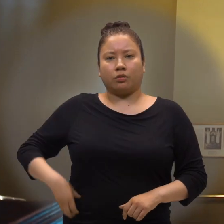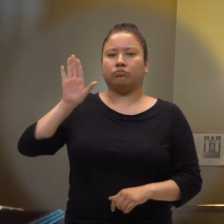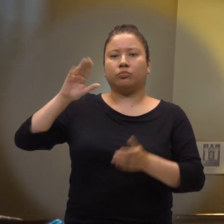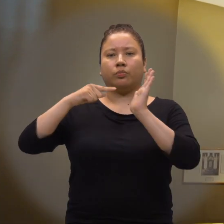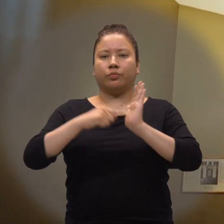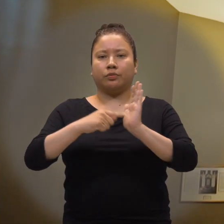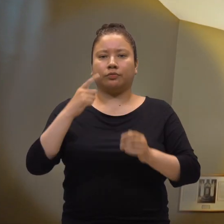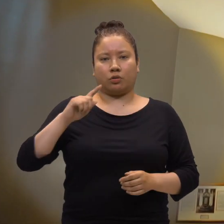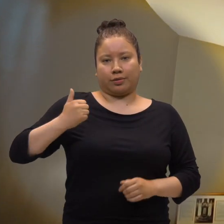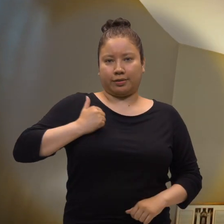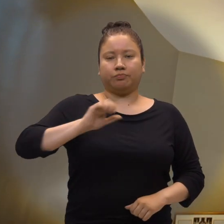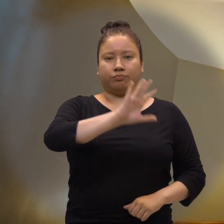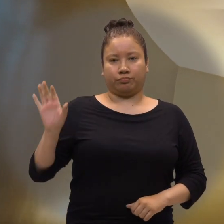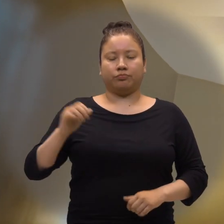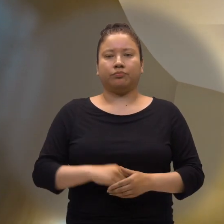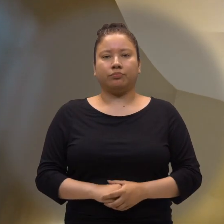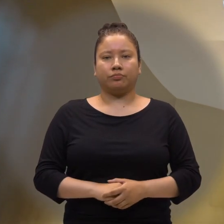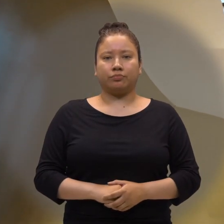who is the Monarch's representative in Canada.